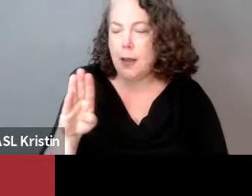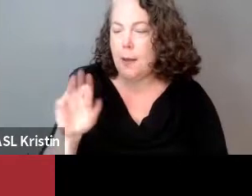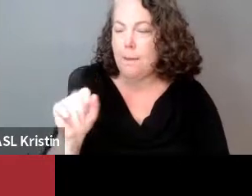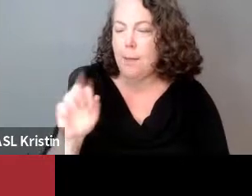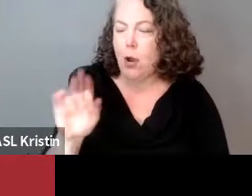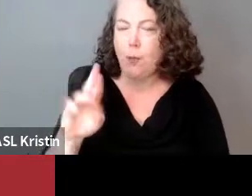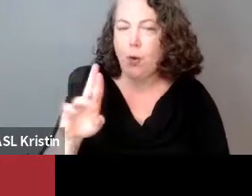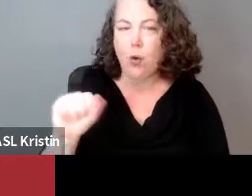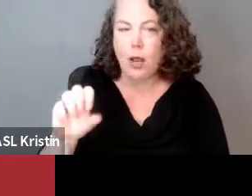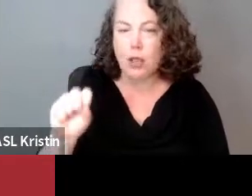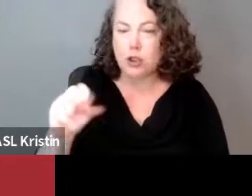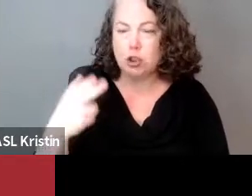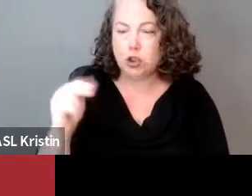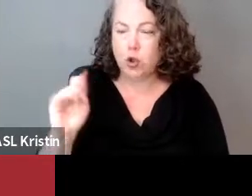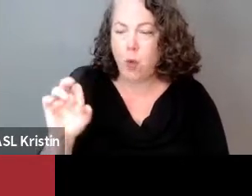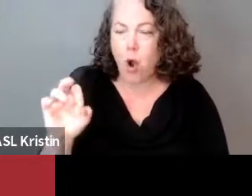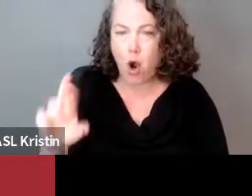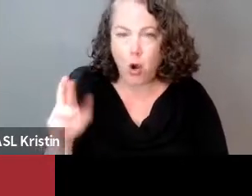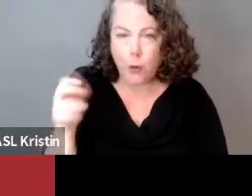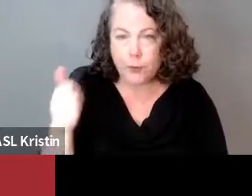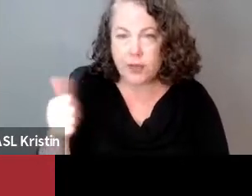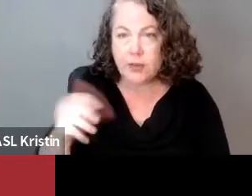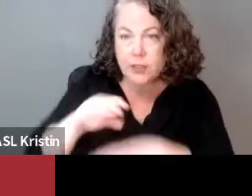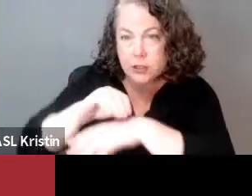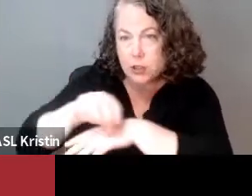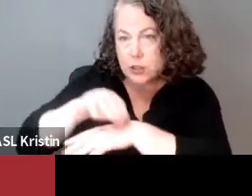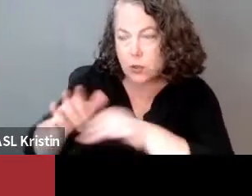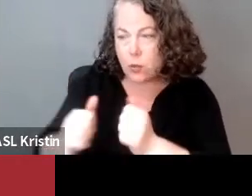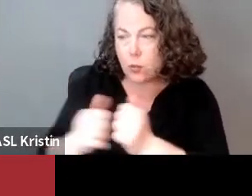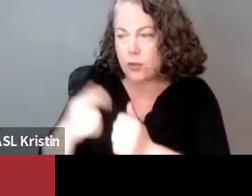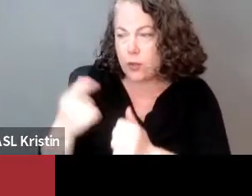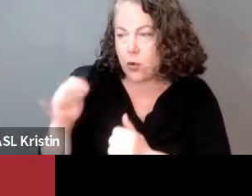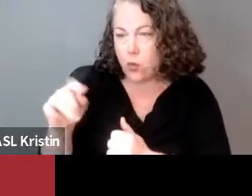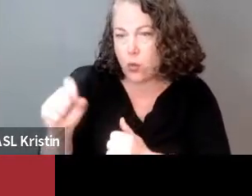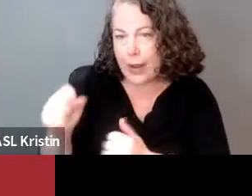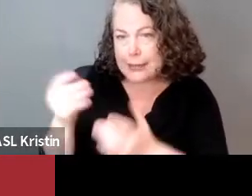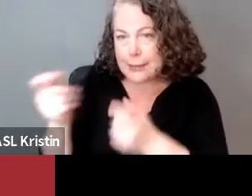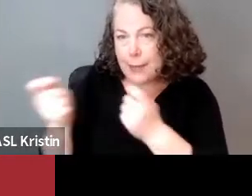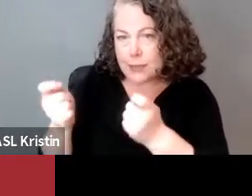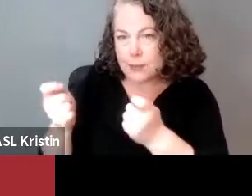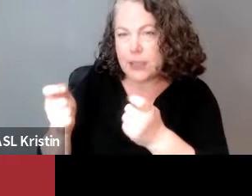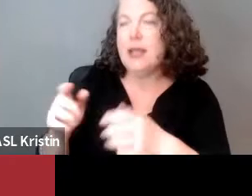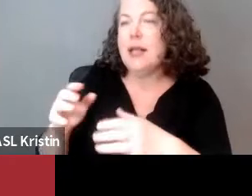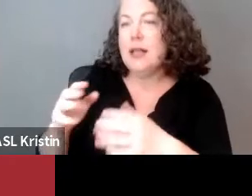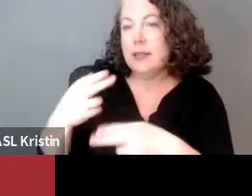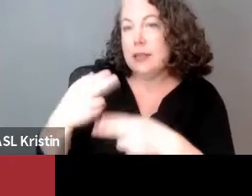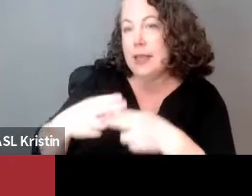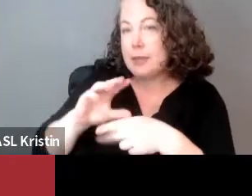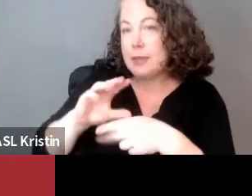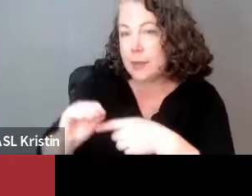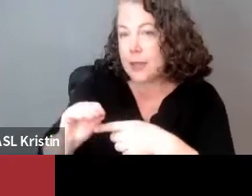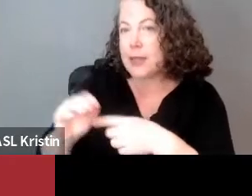She's a consultant with Grants Management-- with Management Concepts. That's the name of the firm, is Management Concepts.